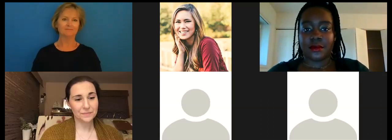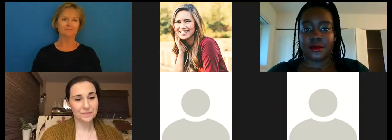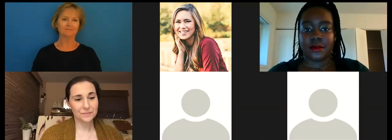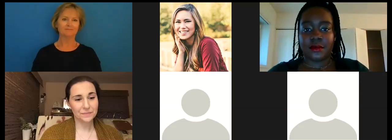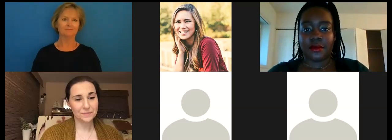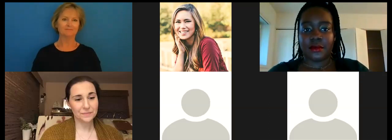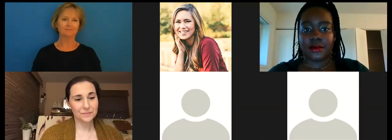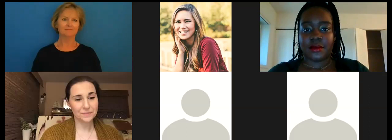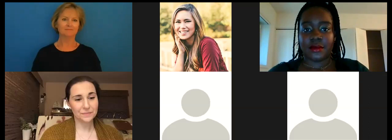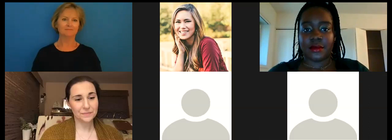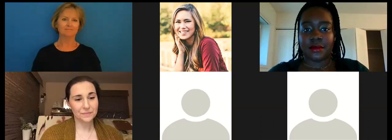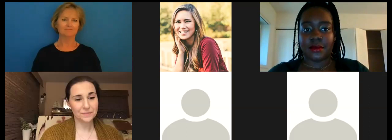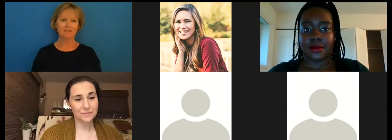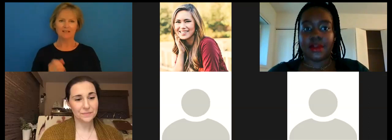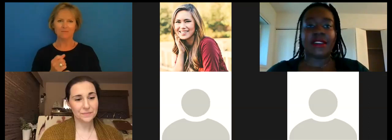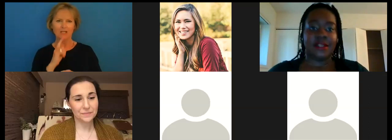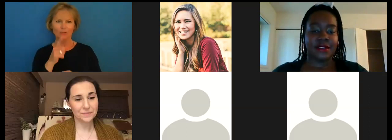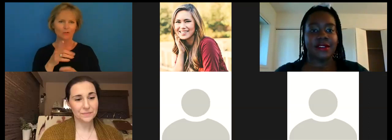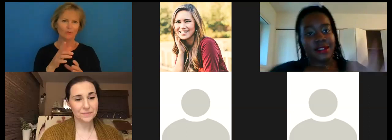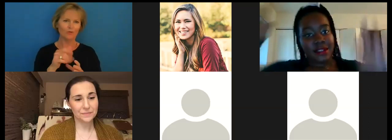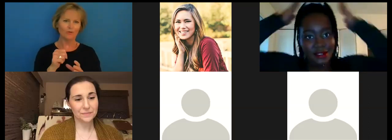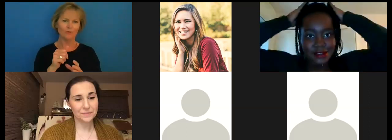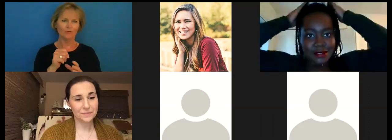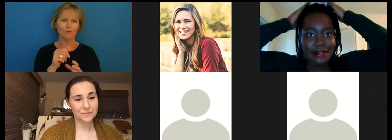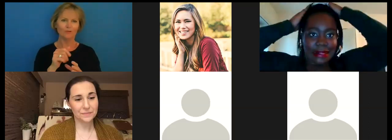So just making sure you're unmuted. Perfect, Here we go.